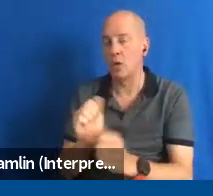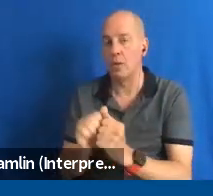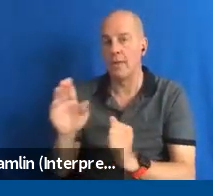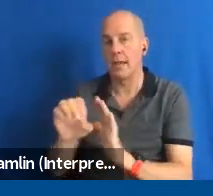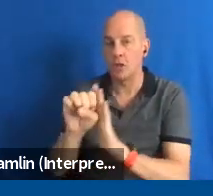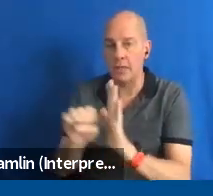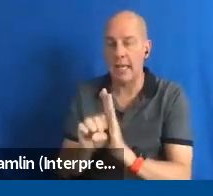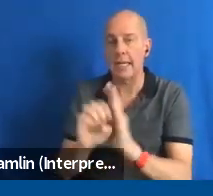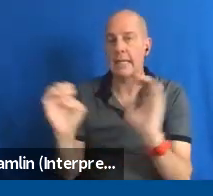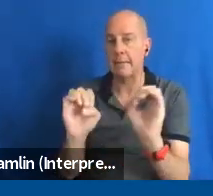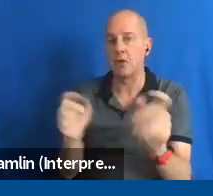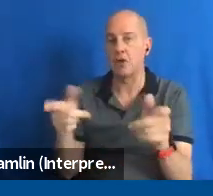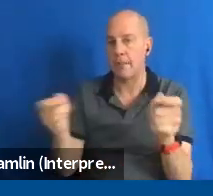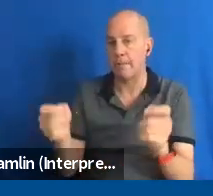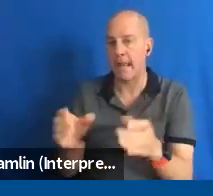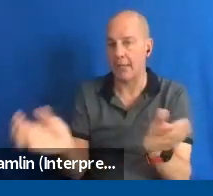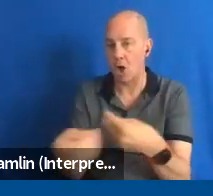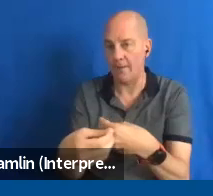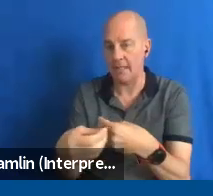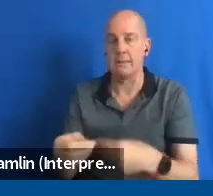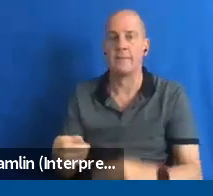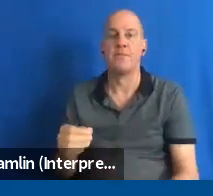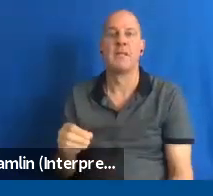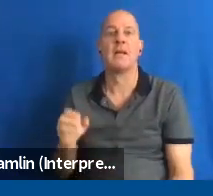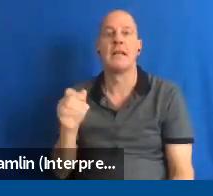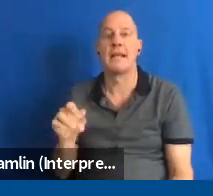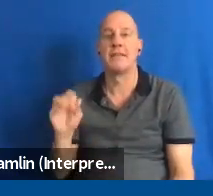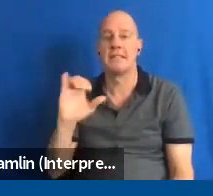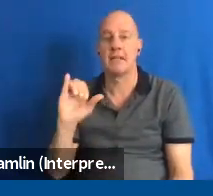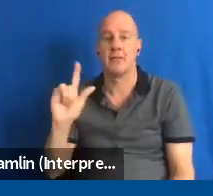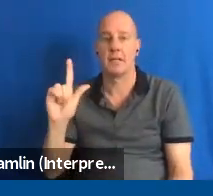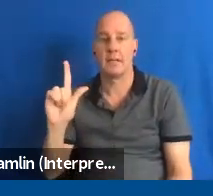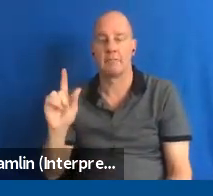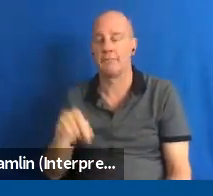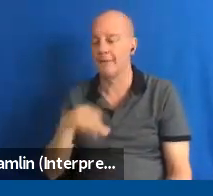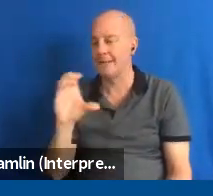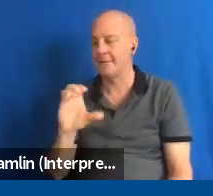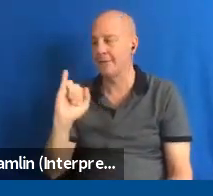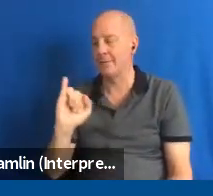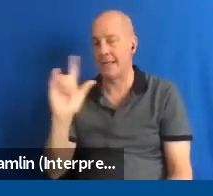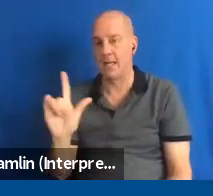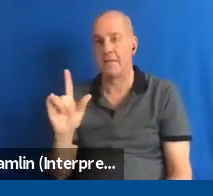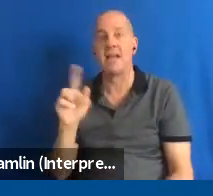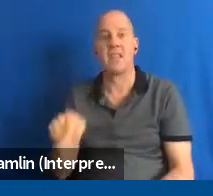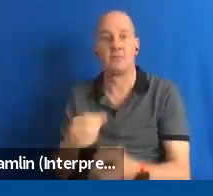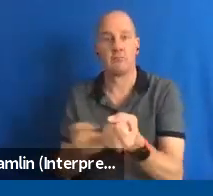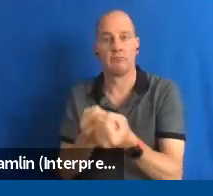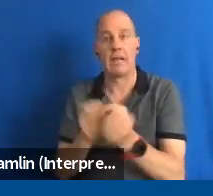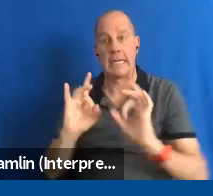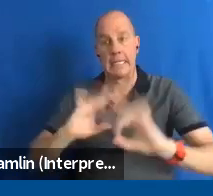management office. Centers for Independent Living are supporting disaster response through their